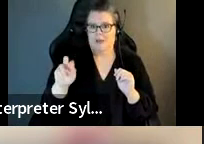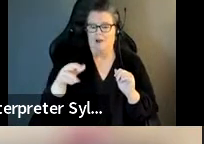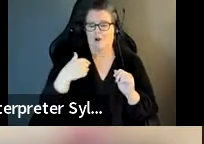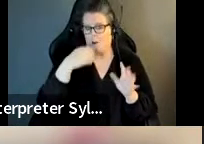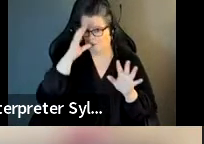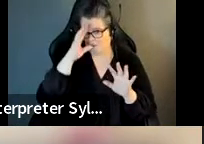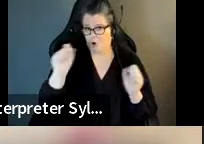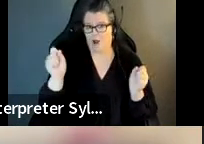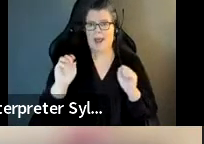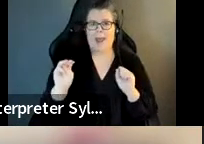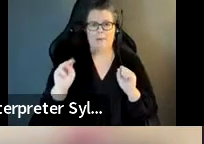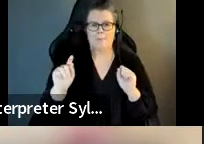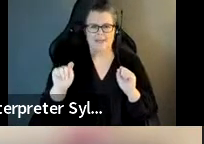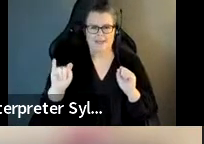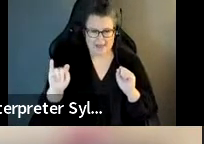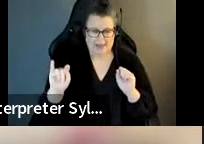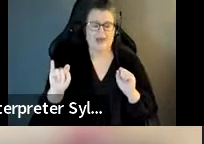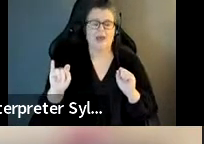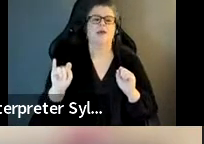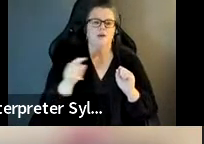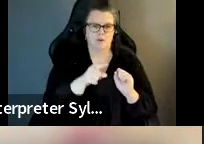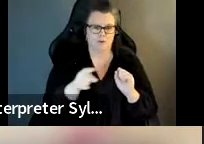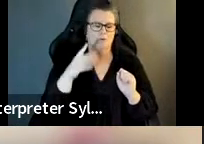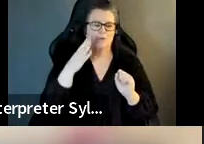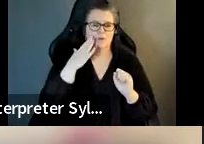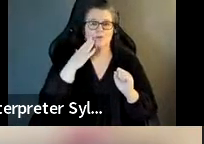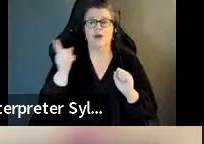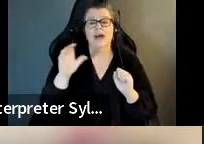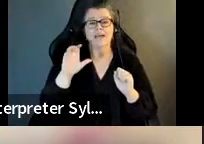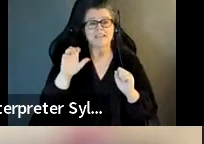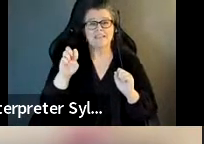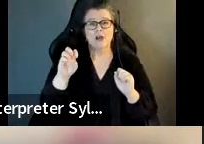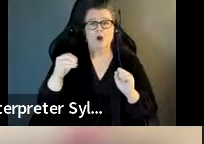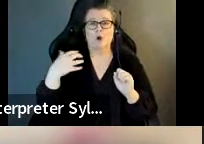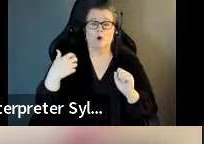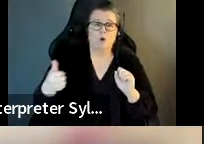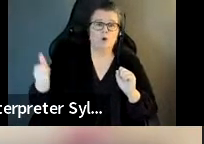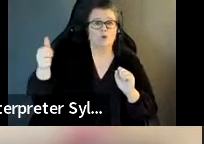As many of you may know, our CEO Jeff Baker in our company has been active members of